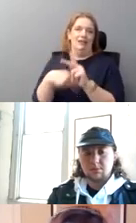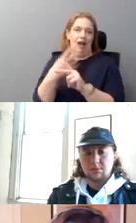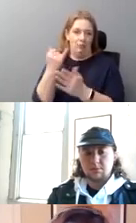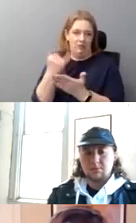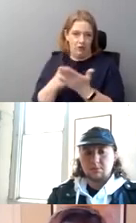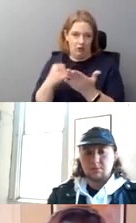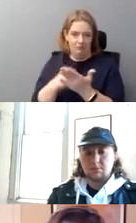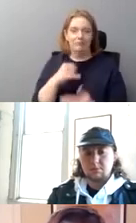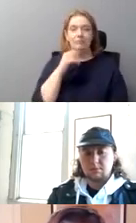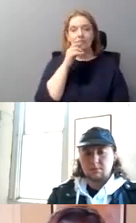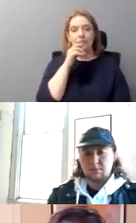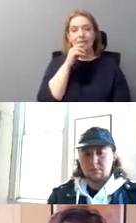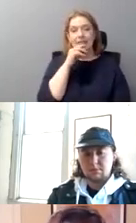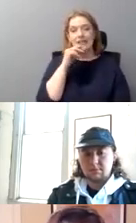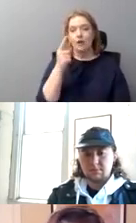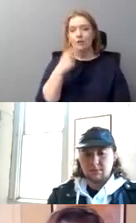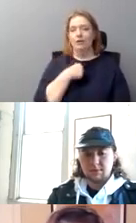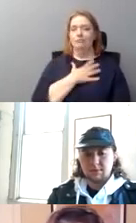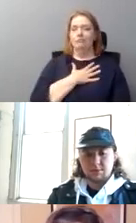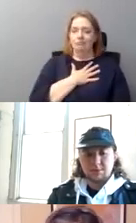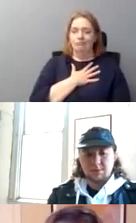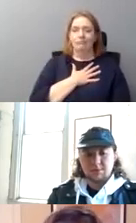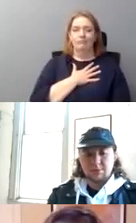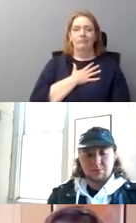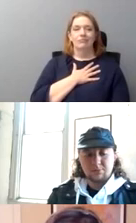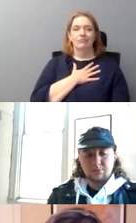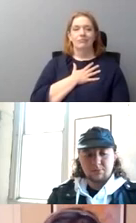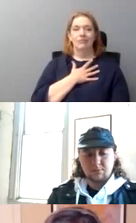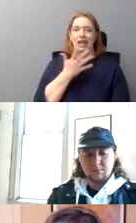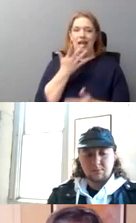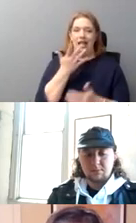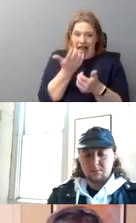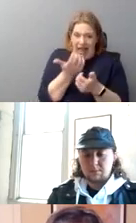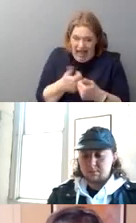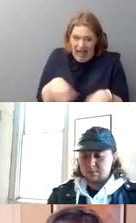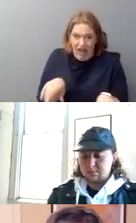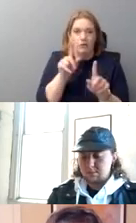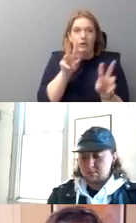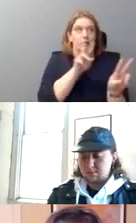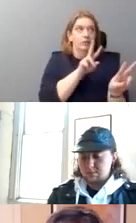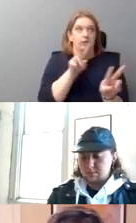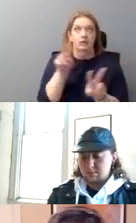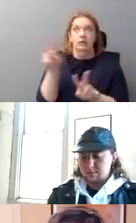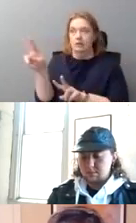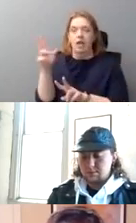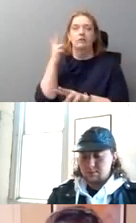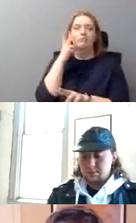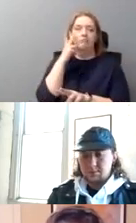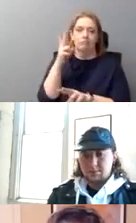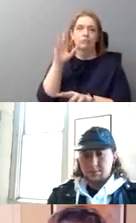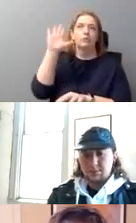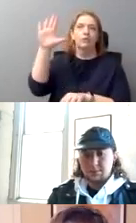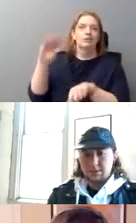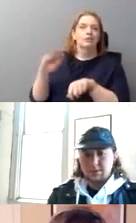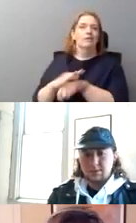this site is his imprint is everywhere, and it just, for those of us who have spent more time